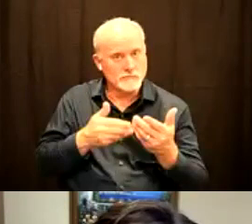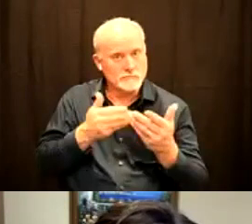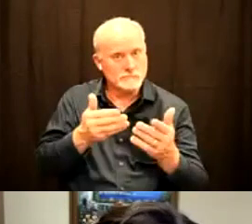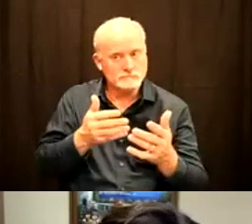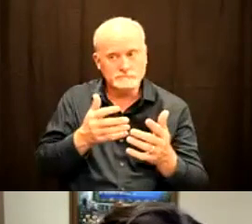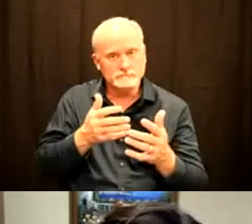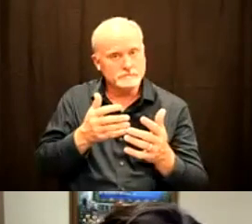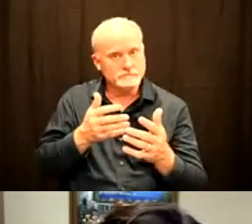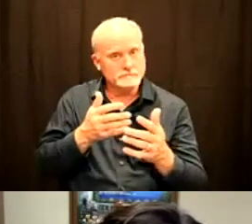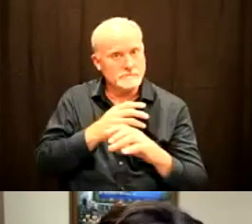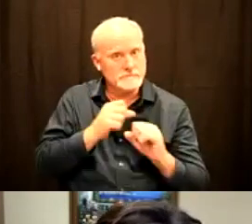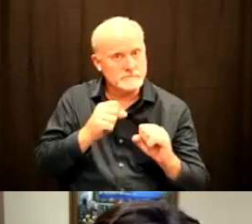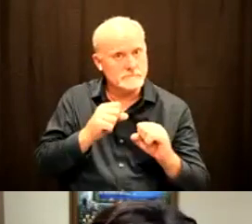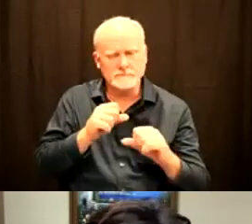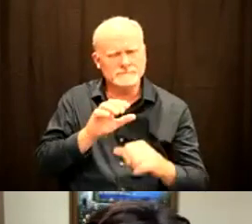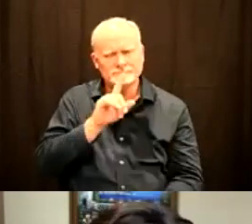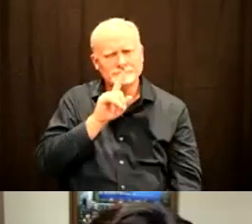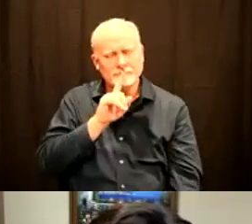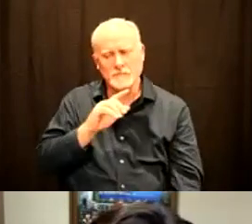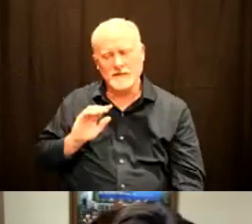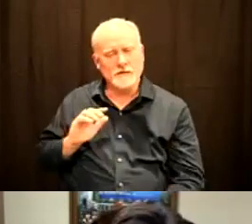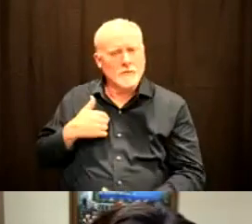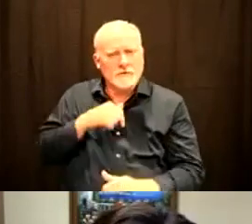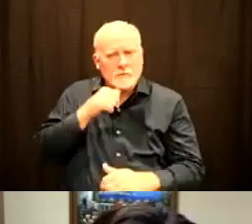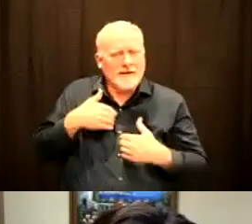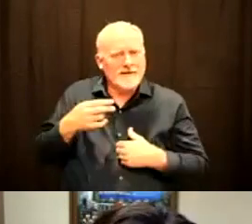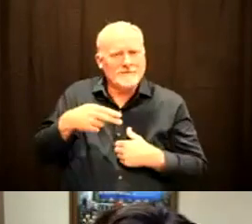part of the confidence from the data that we don't have a high transmission race